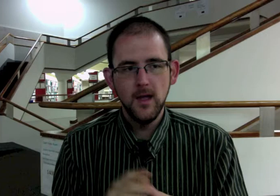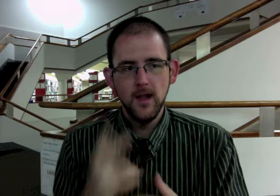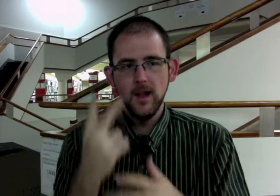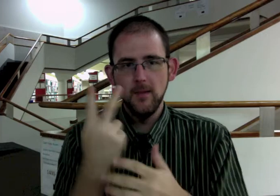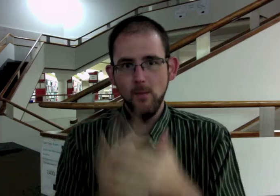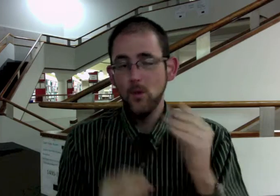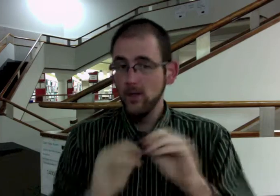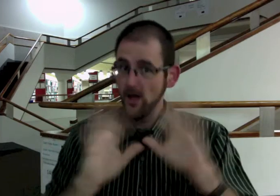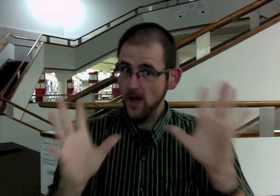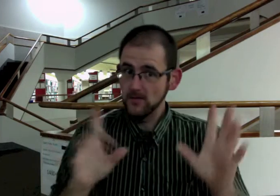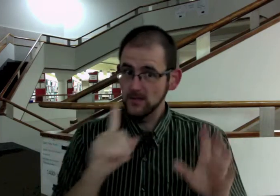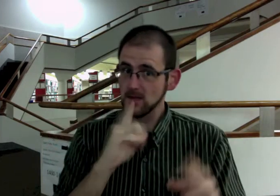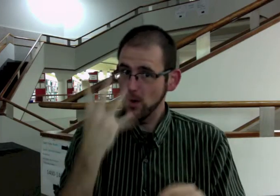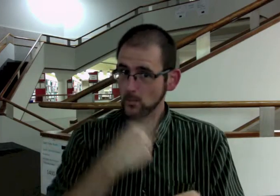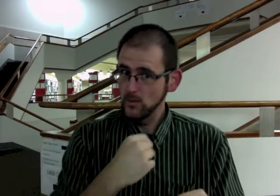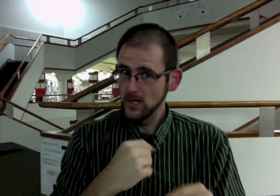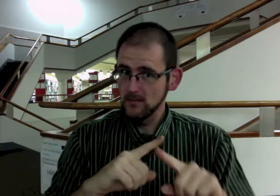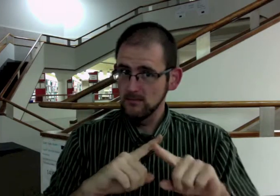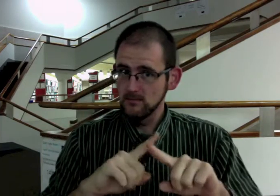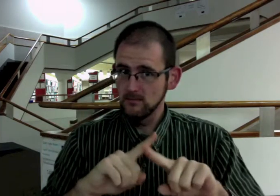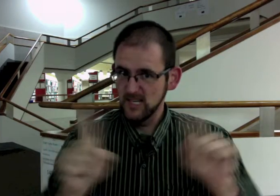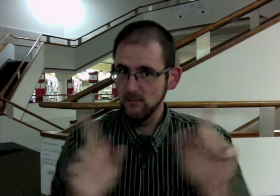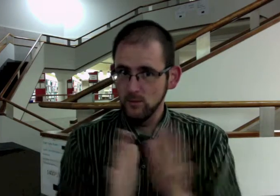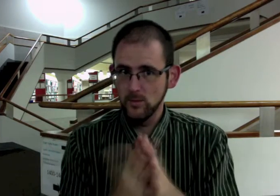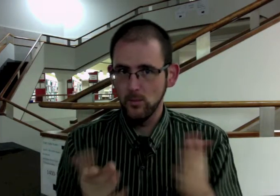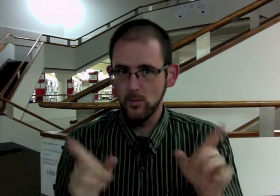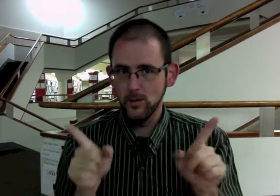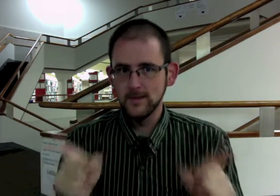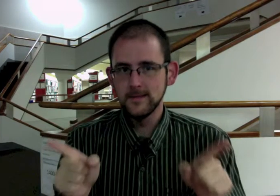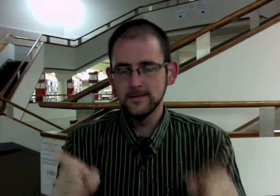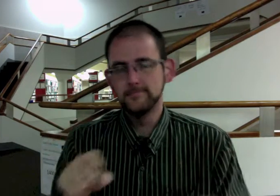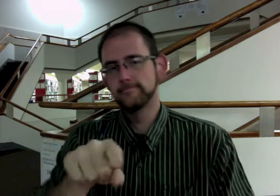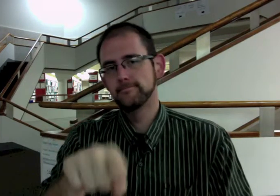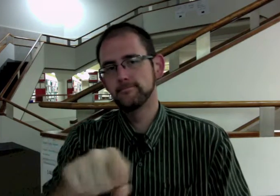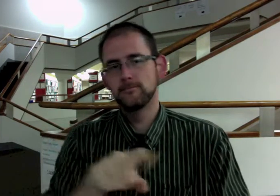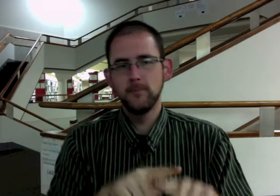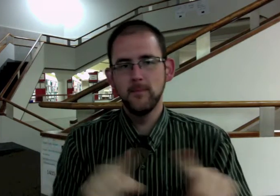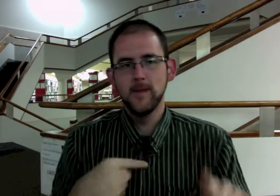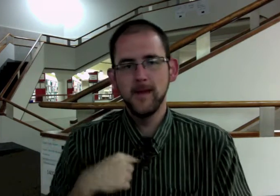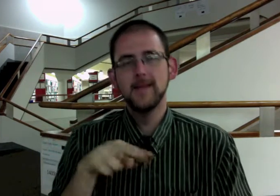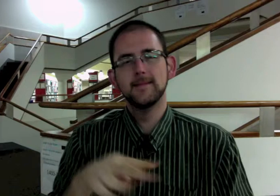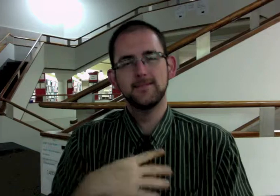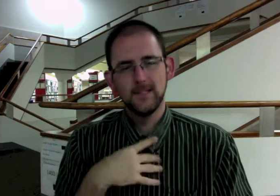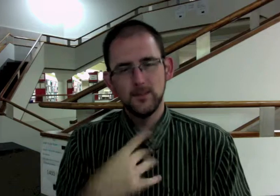So 'Daytripper' and 'Martha Washington' are pretty different books! But I saw something interesting.